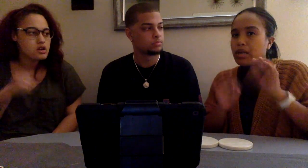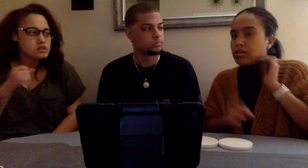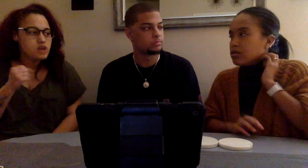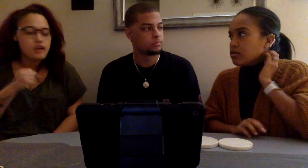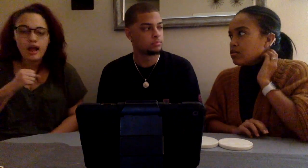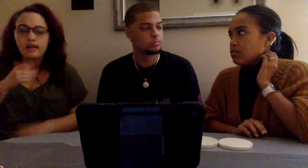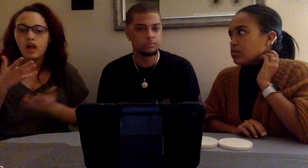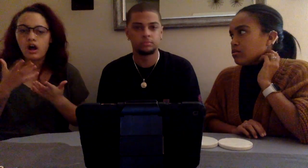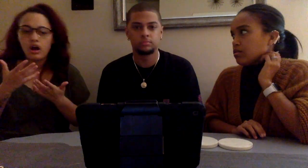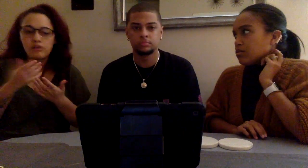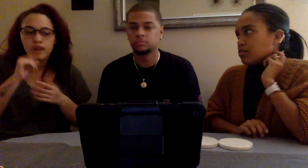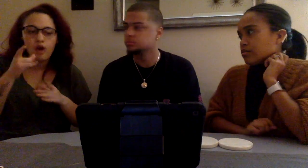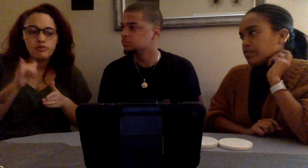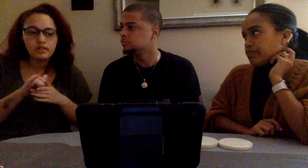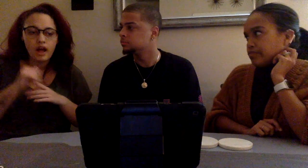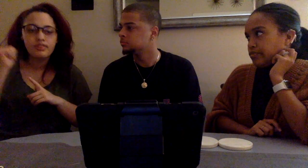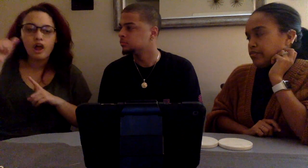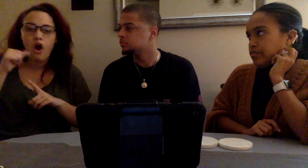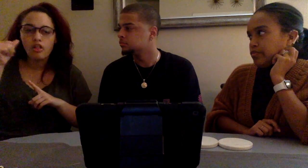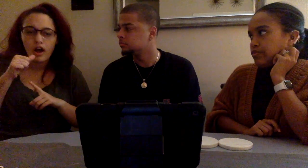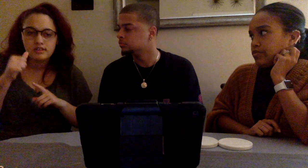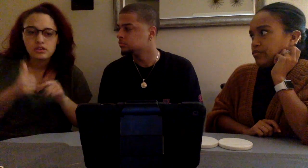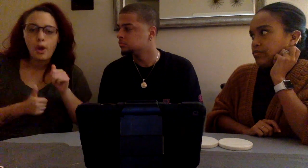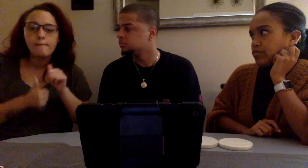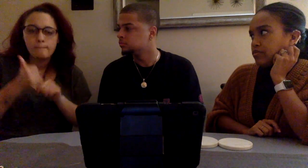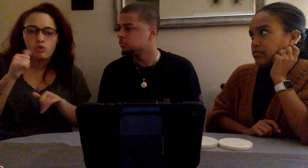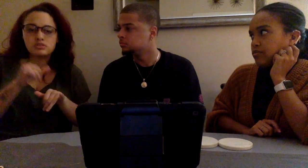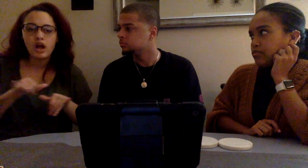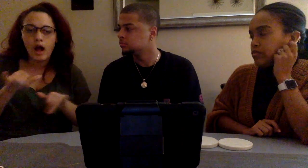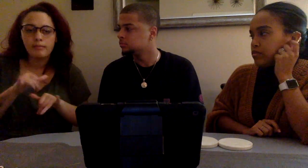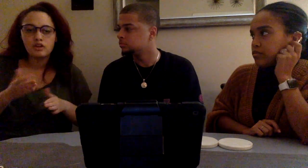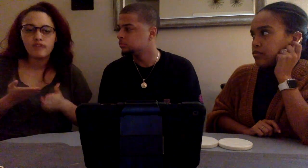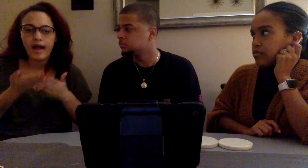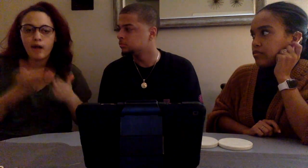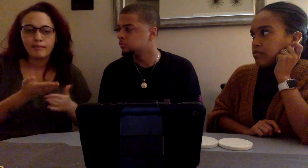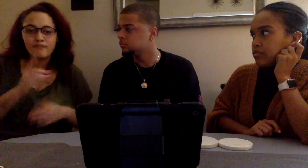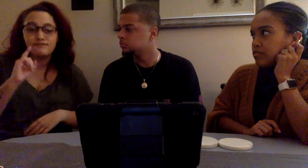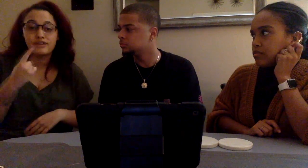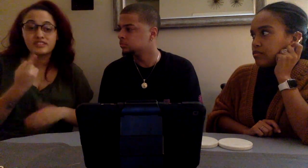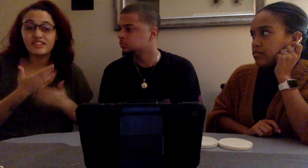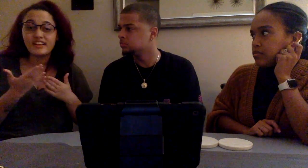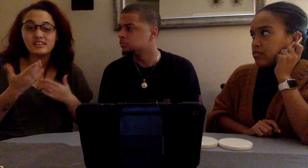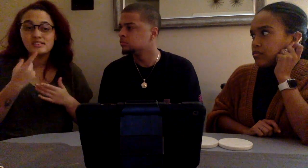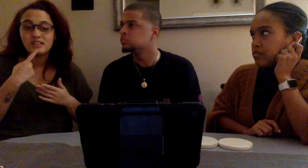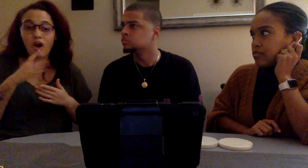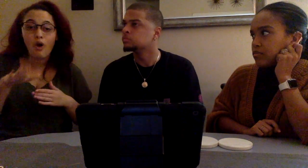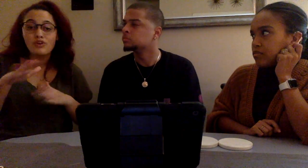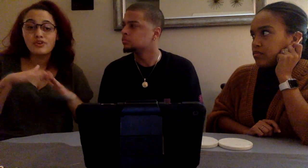Daisy: Yeah, about that. Audiologists mostly recommend first thing is,